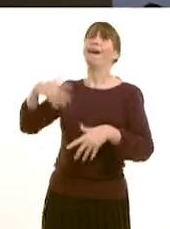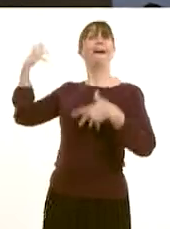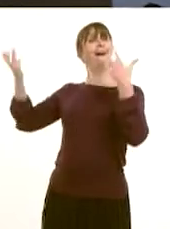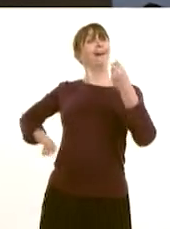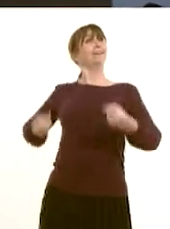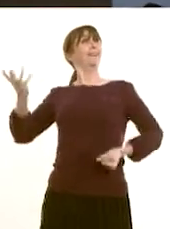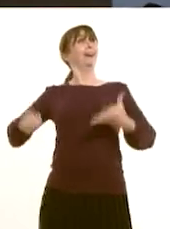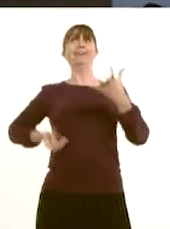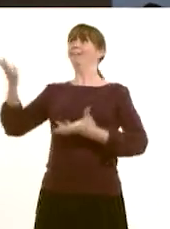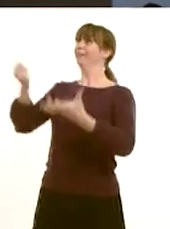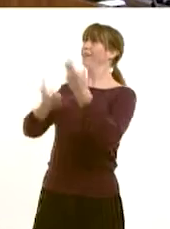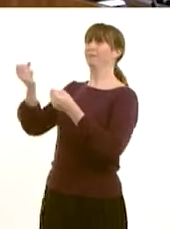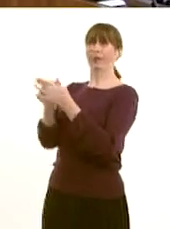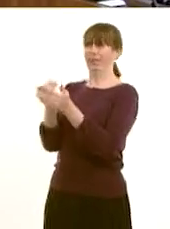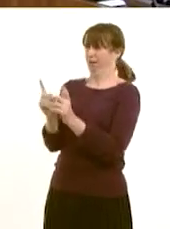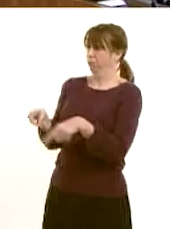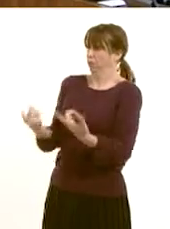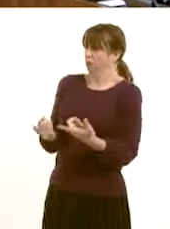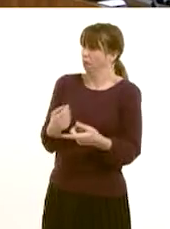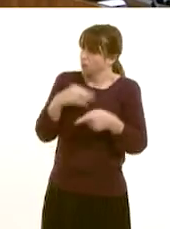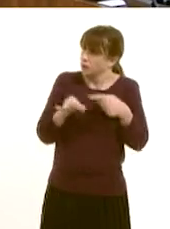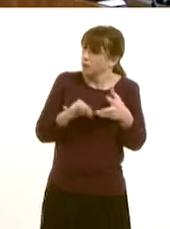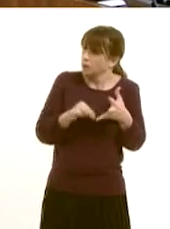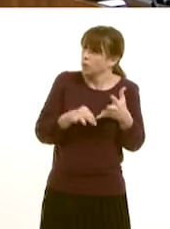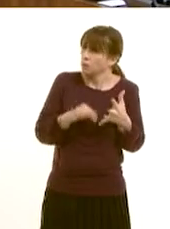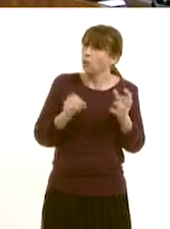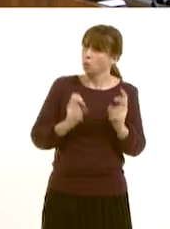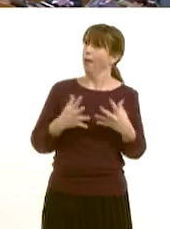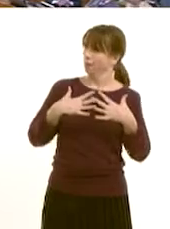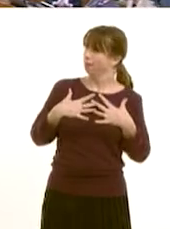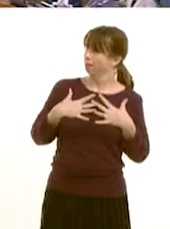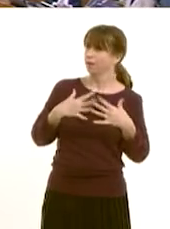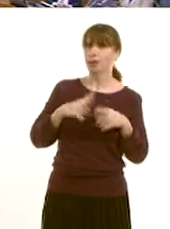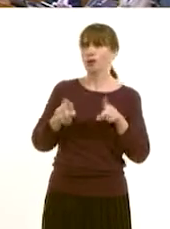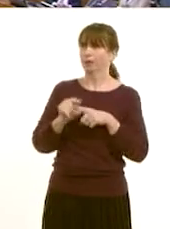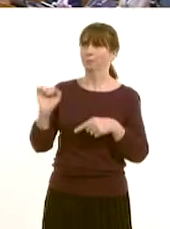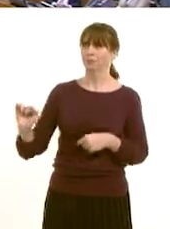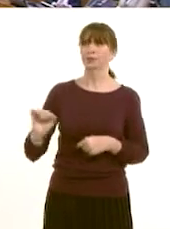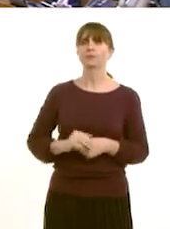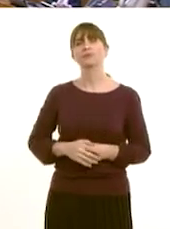Y Llywydd / The Presiding Officer: We now move to the leader of the Plaid Cymru, Leanne Wood. Leanne Wood: Diolch, Lywydd.